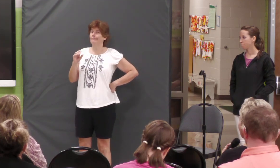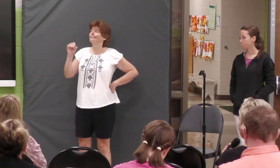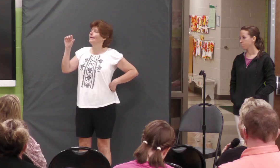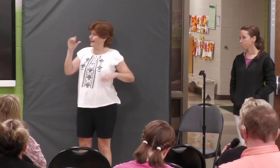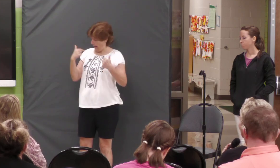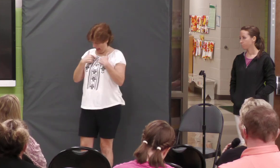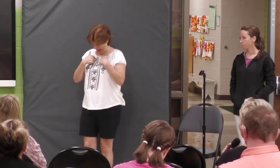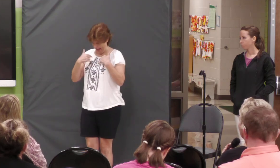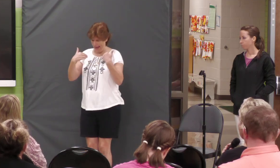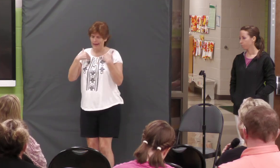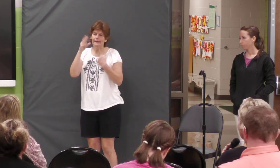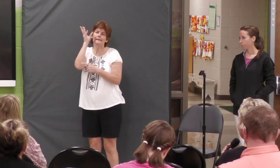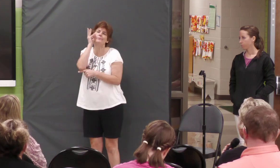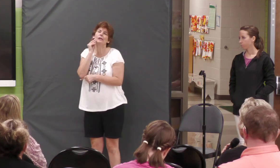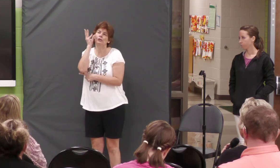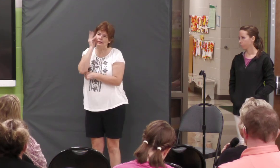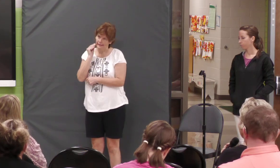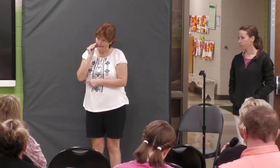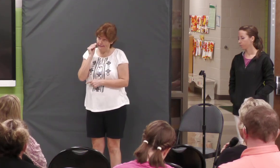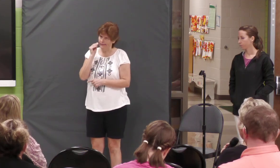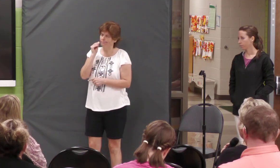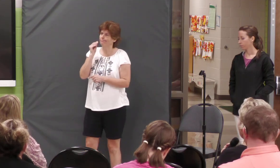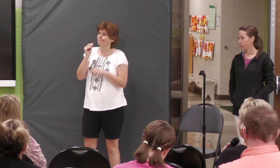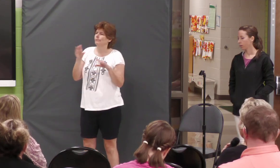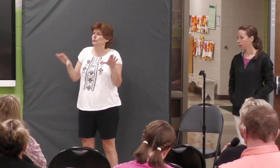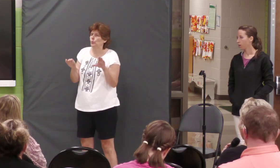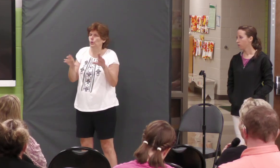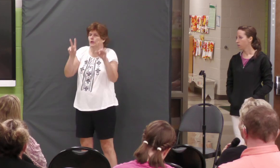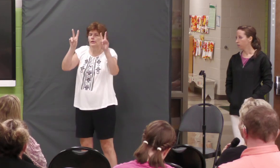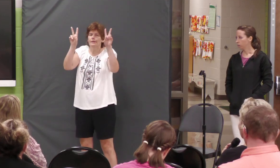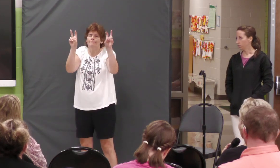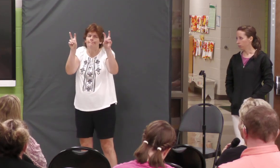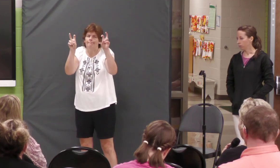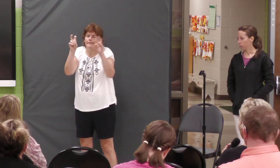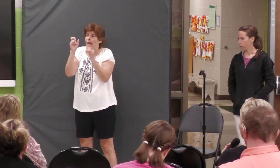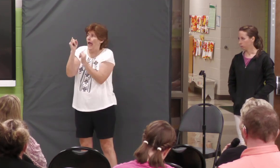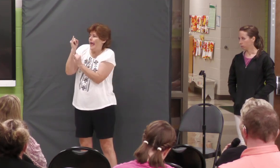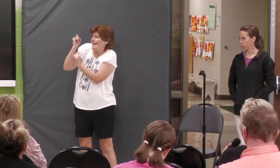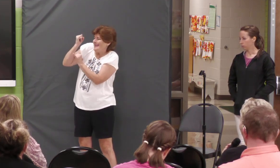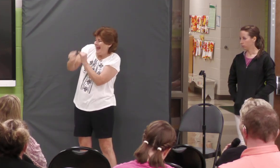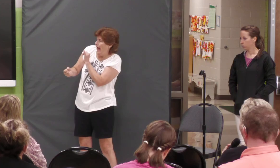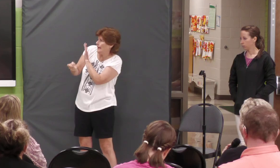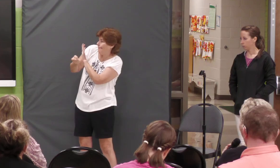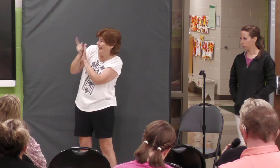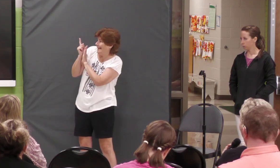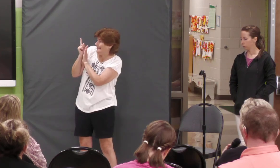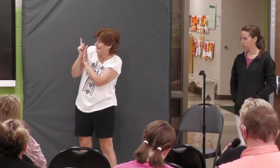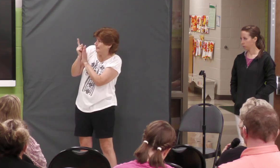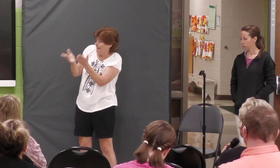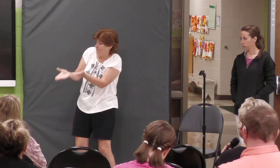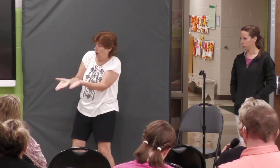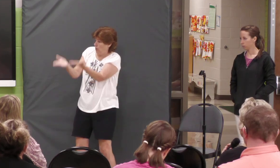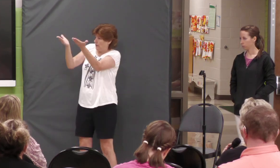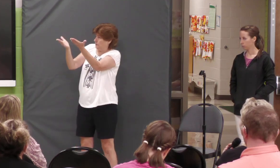thinking about what I've been hearing and I do have experience doing shall we say last